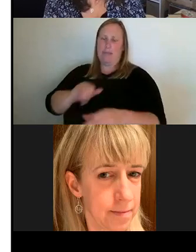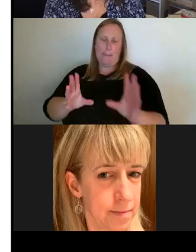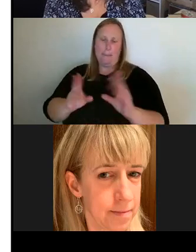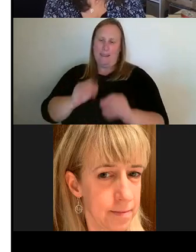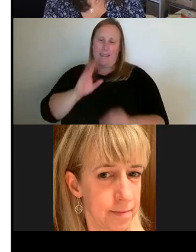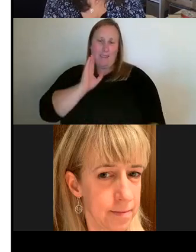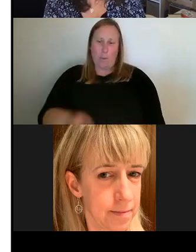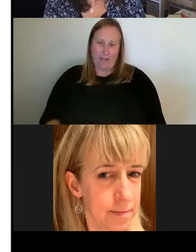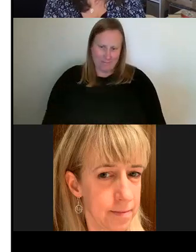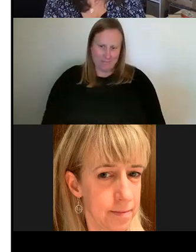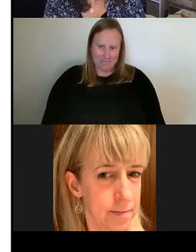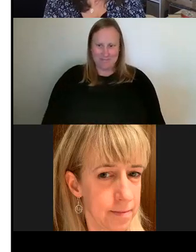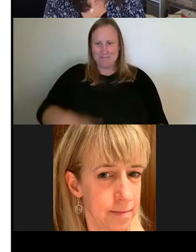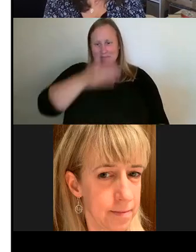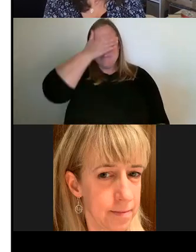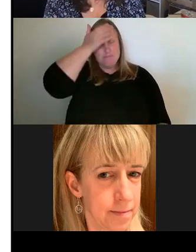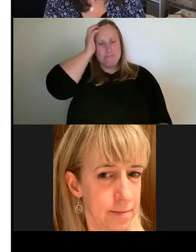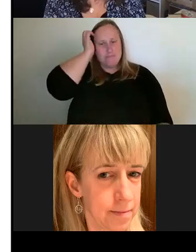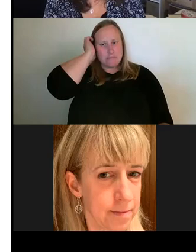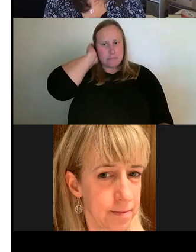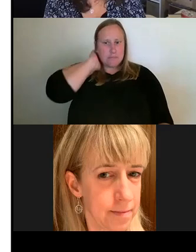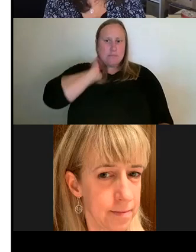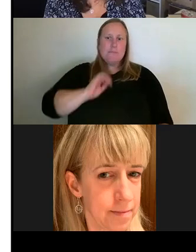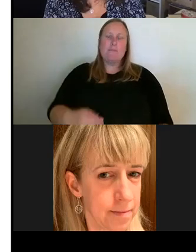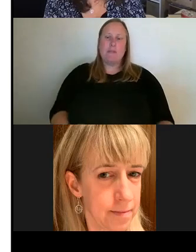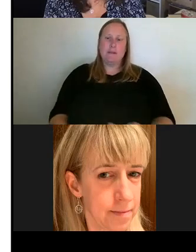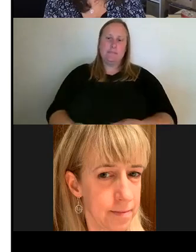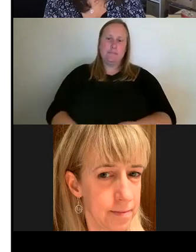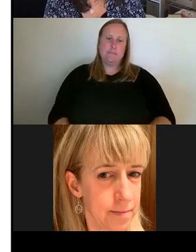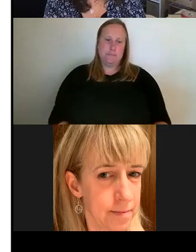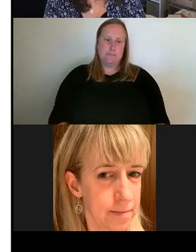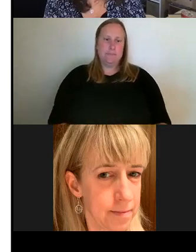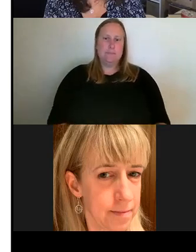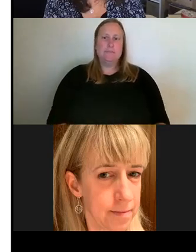We wanted to break this out into a spectrum of